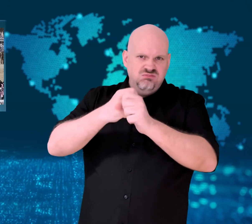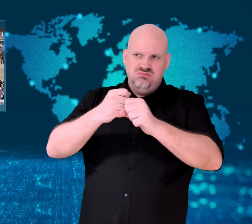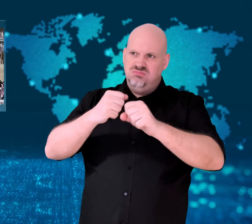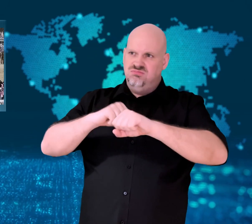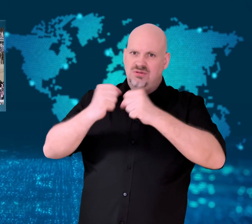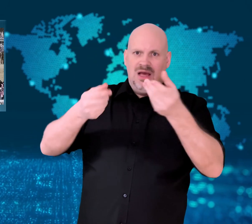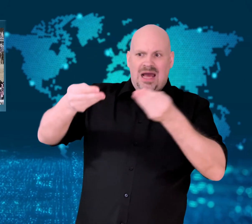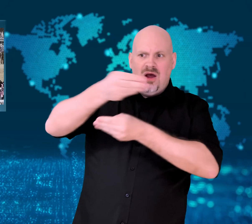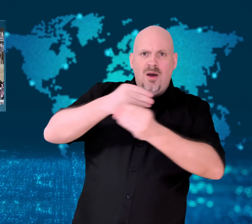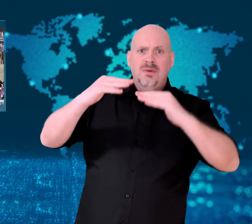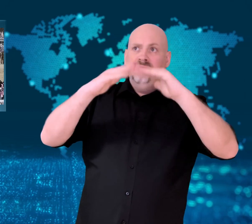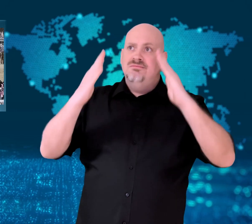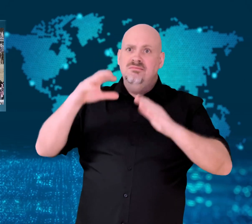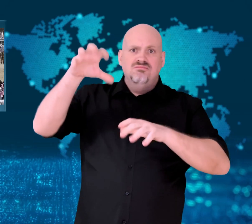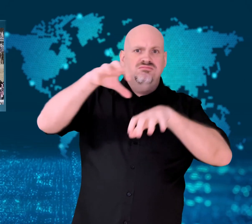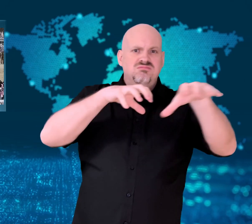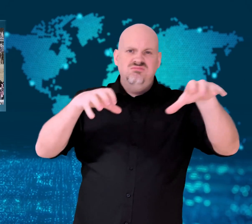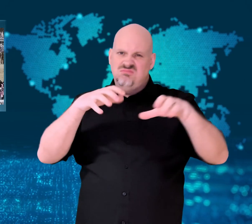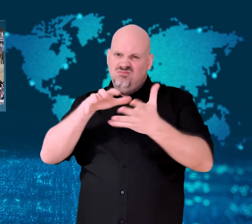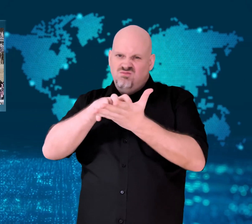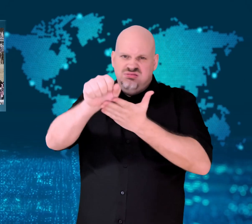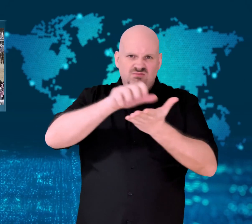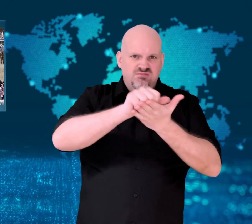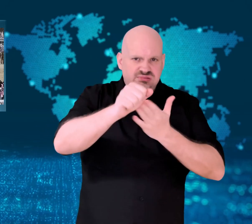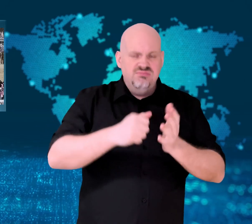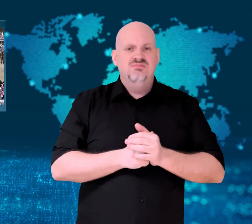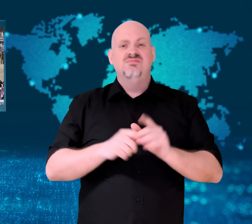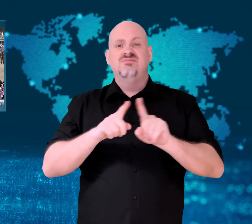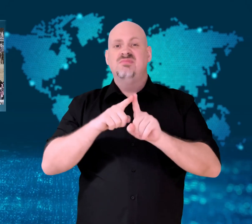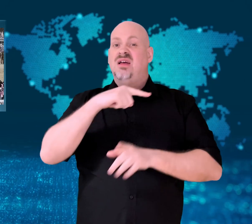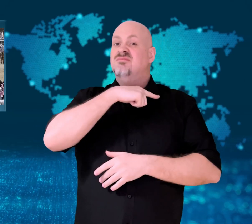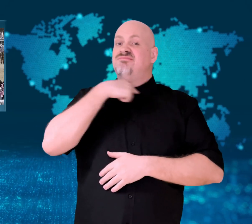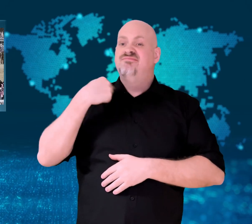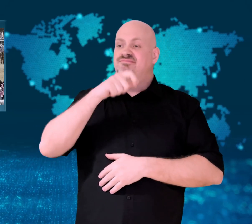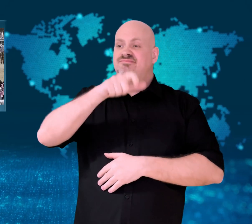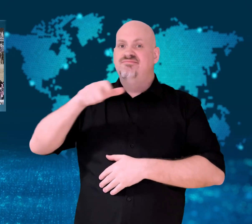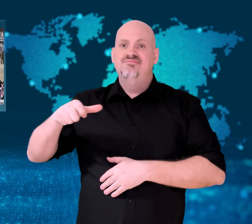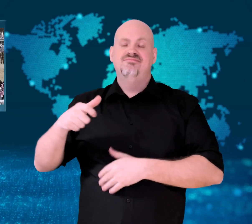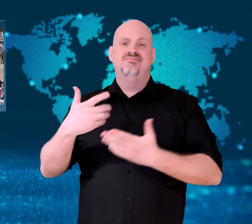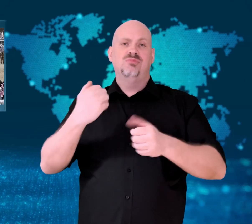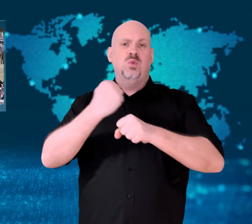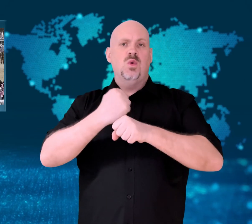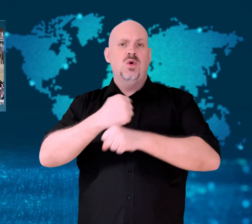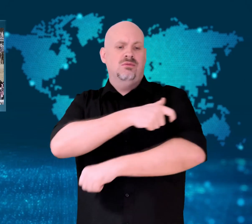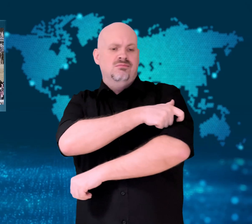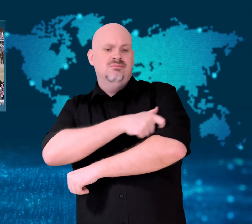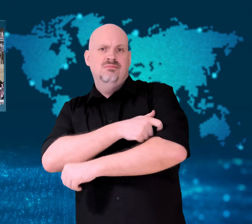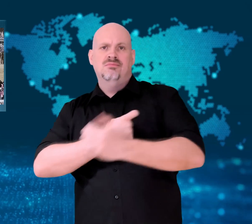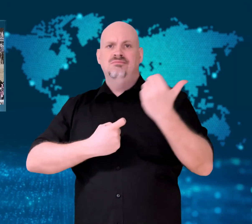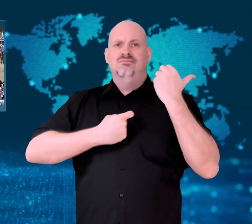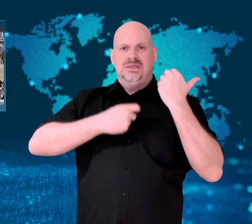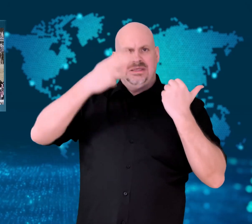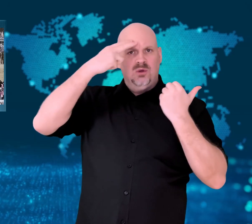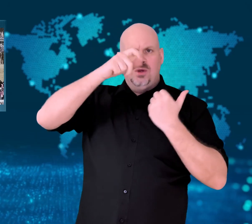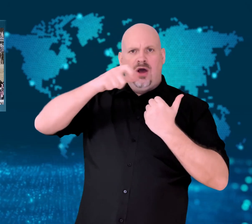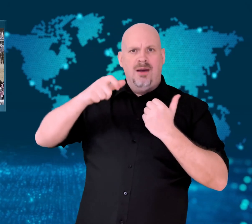targeting or killing members of Saudi’s security forces,